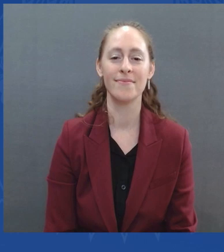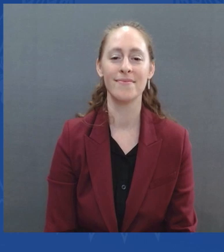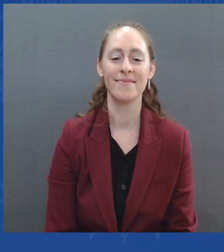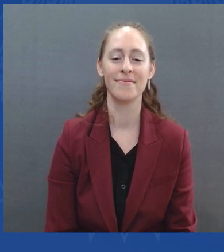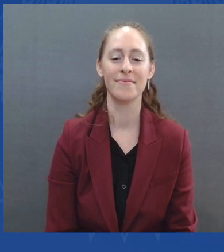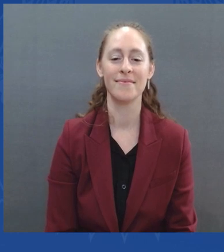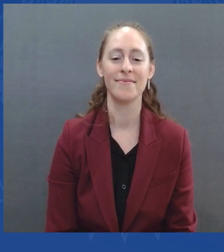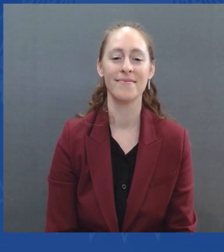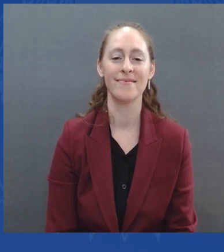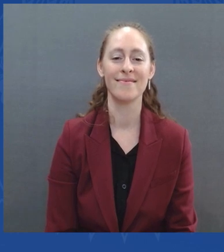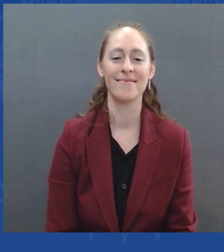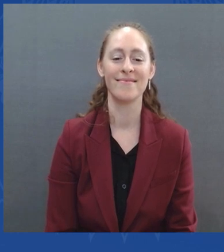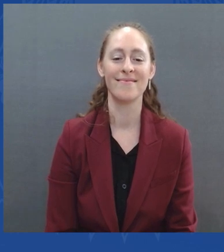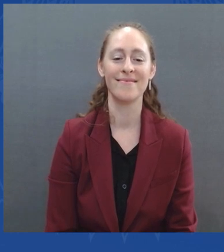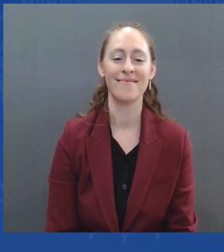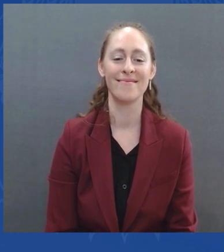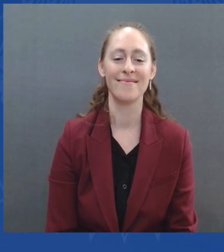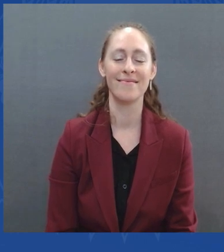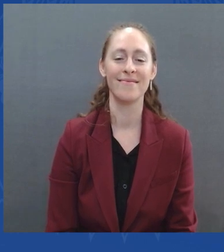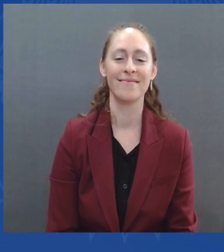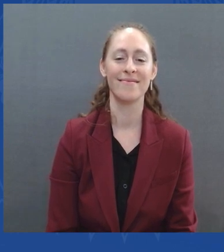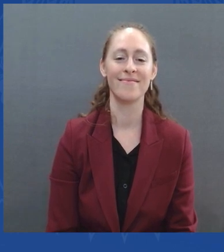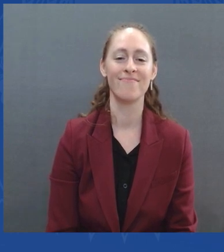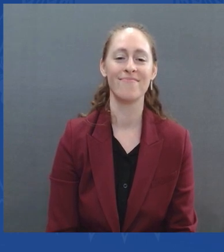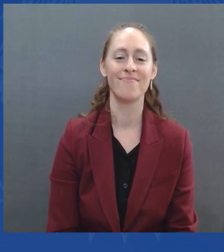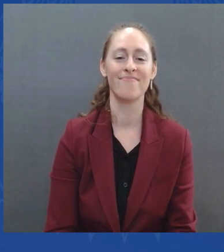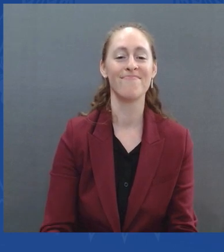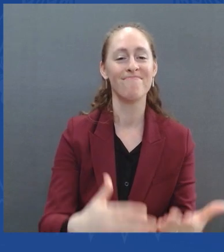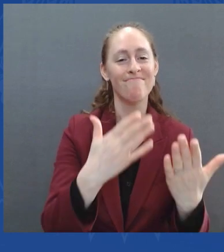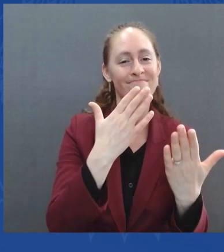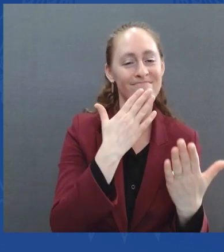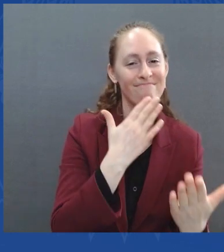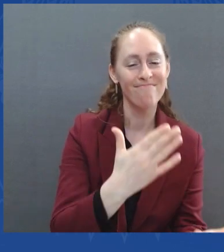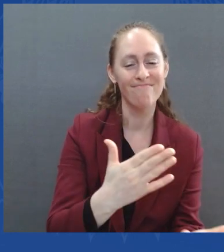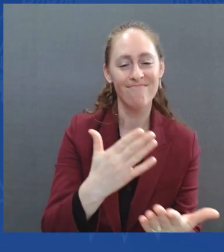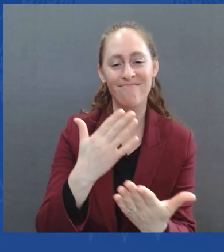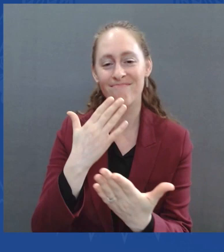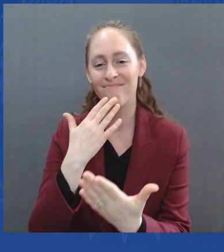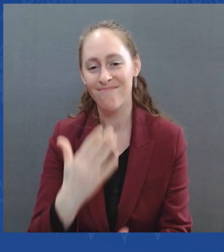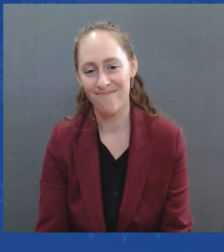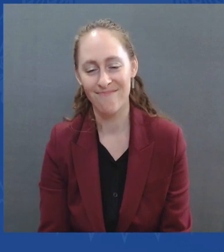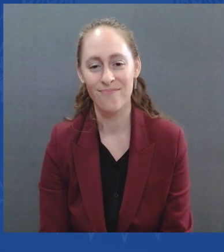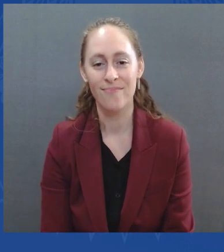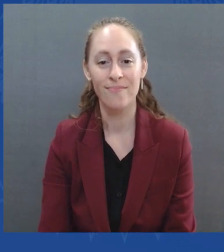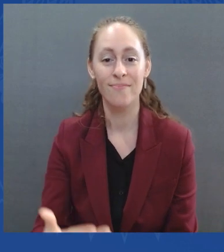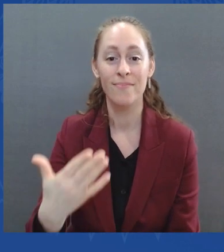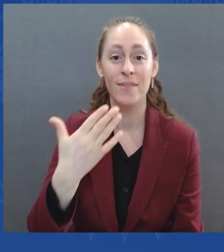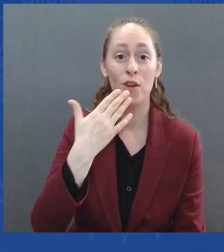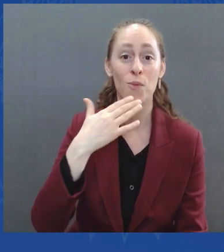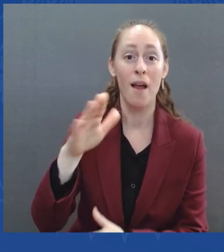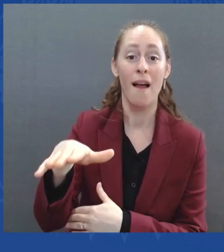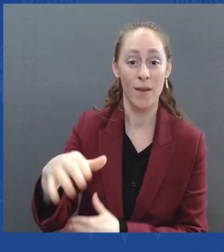Ms. Taylor: Good afternoon, my name is Annette Taylor. I am a wife, mother, Air Force veteran